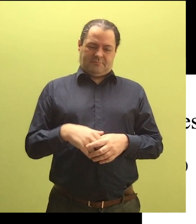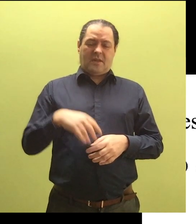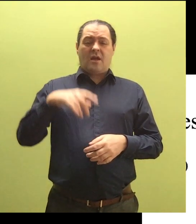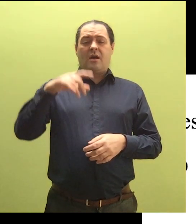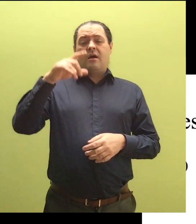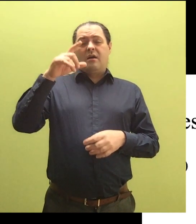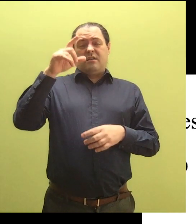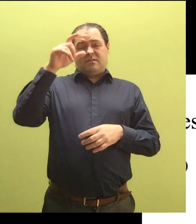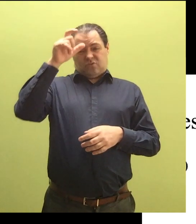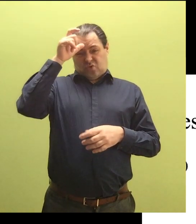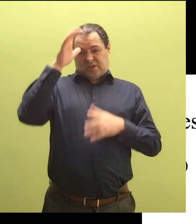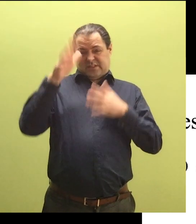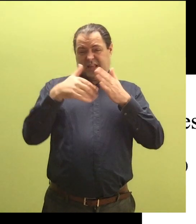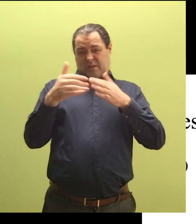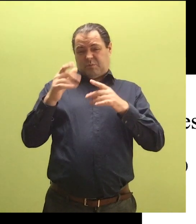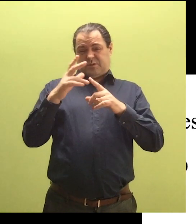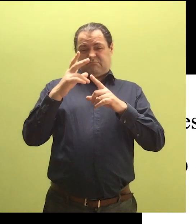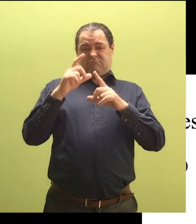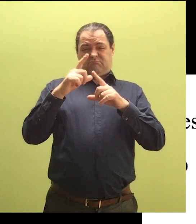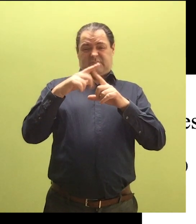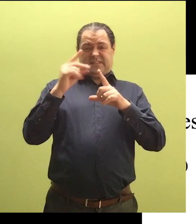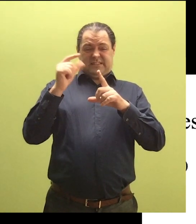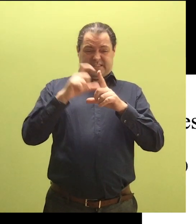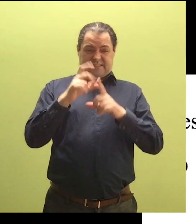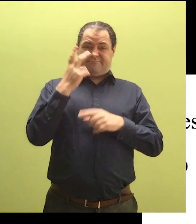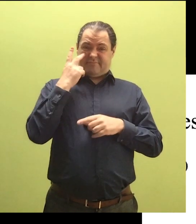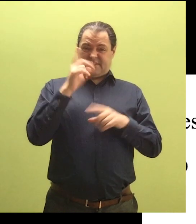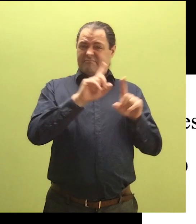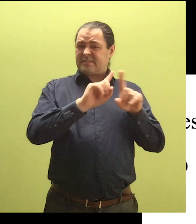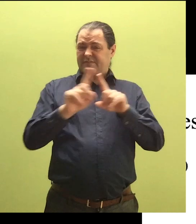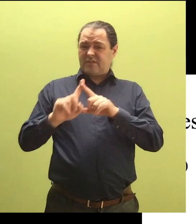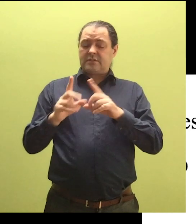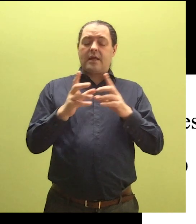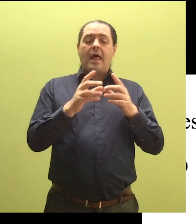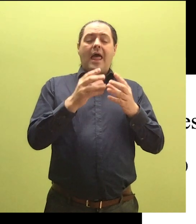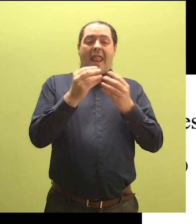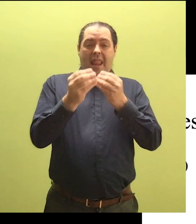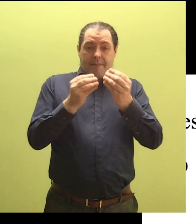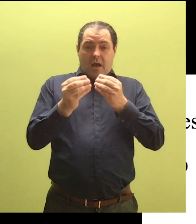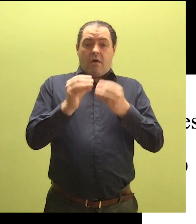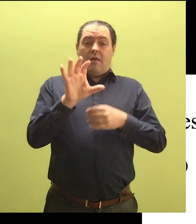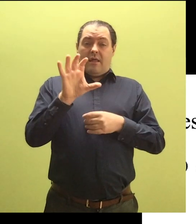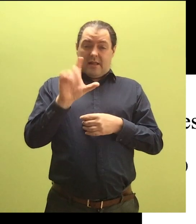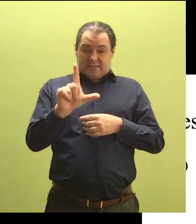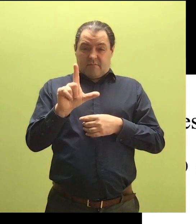Turkey sign language employs all three strategies we have previously seen: labile verbs, classifiers and analytical